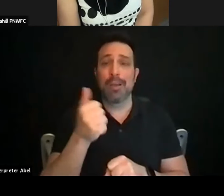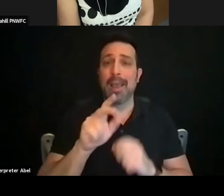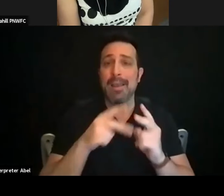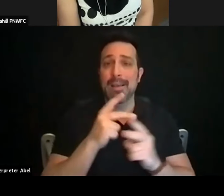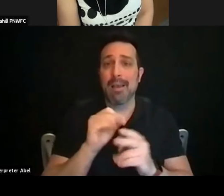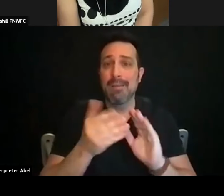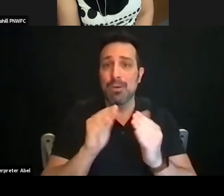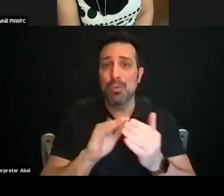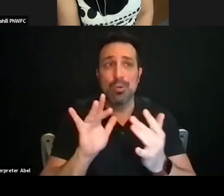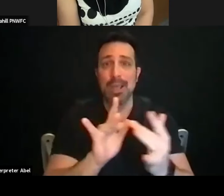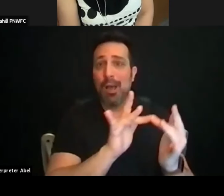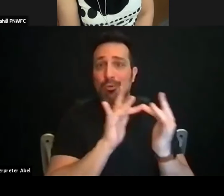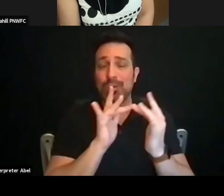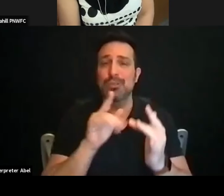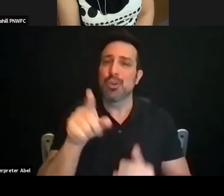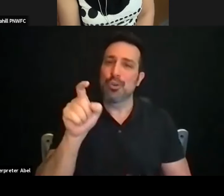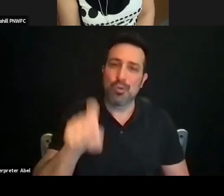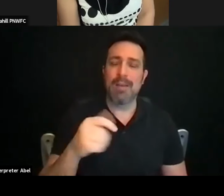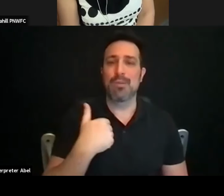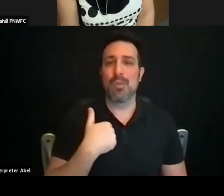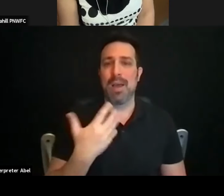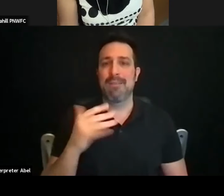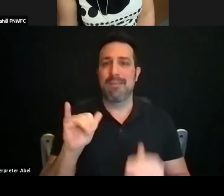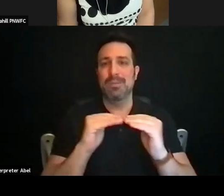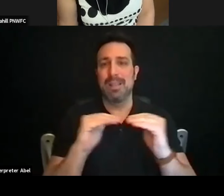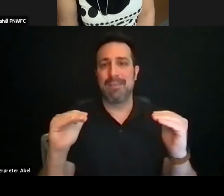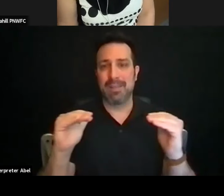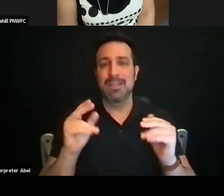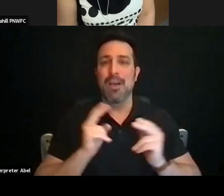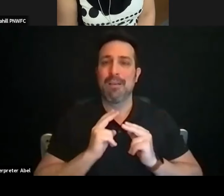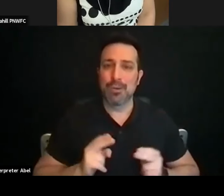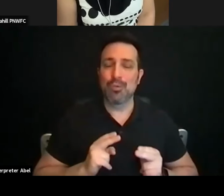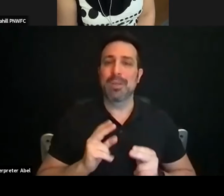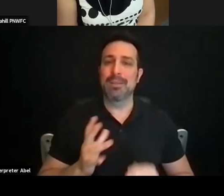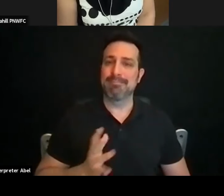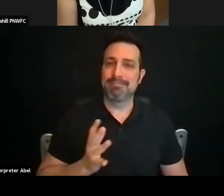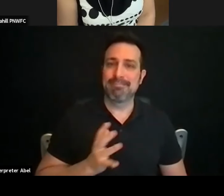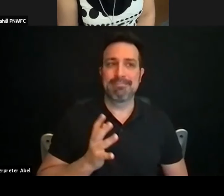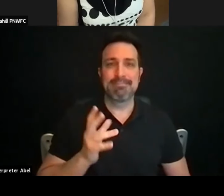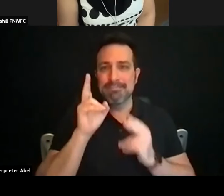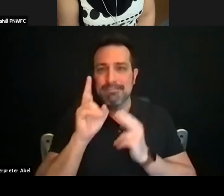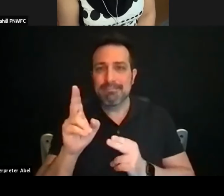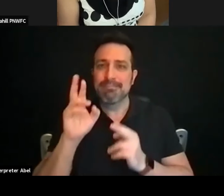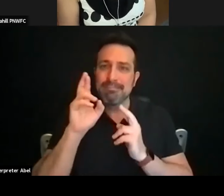number one and no one else. So doing mutual aid work and